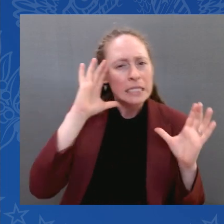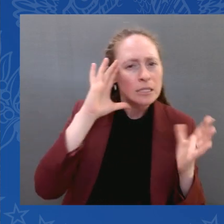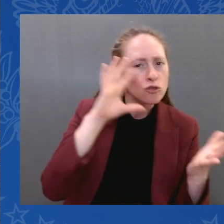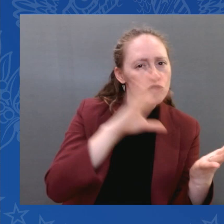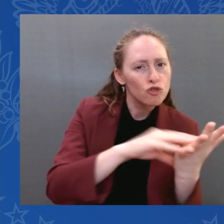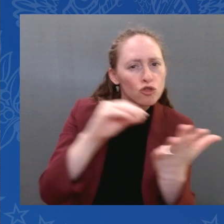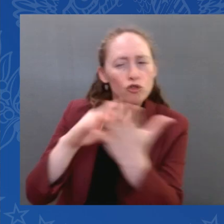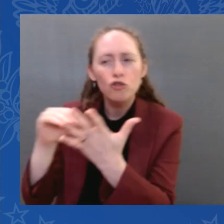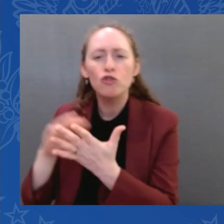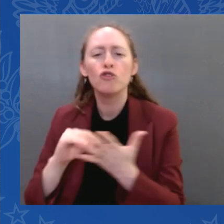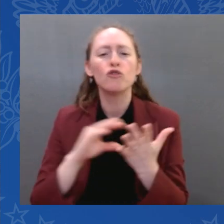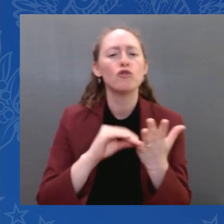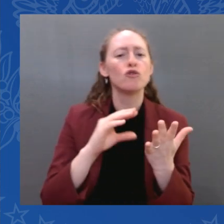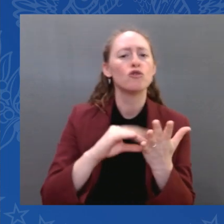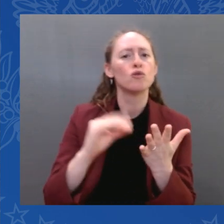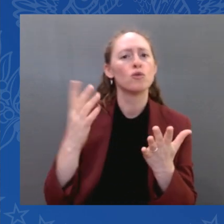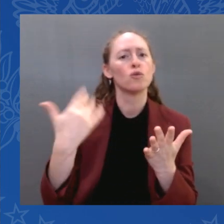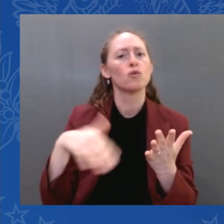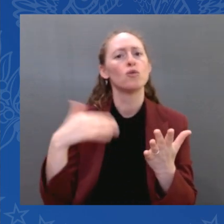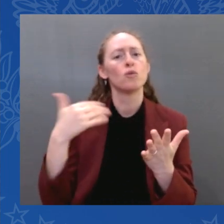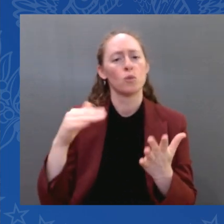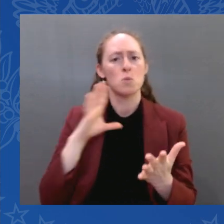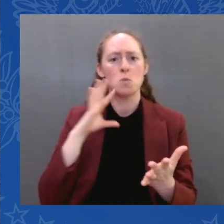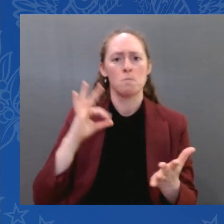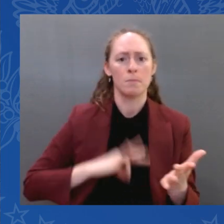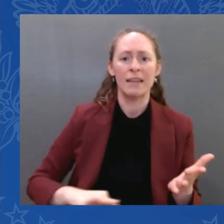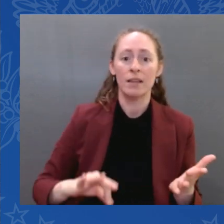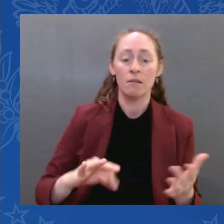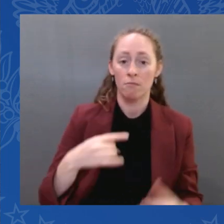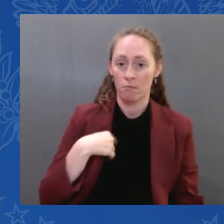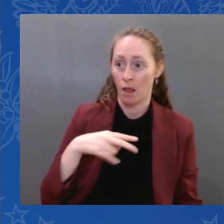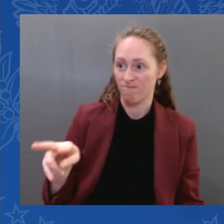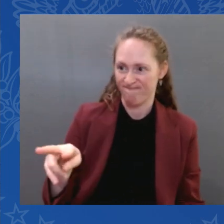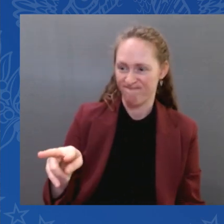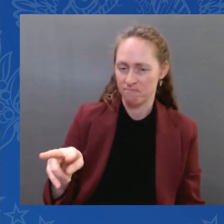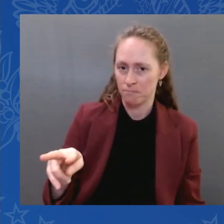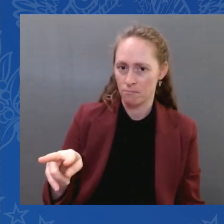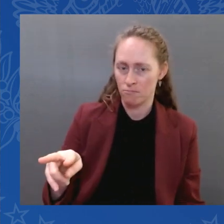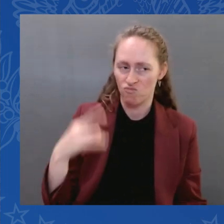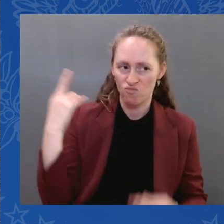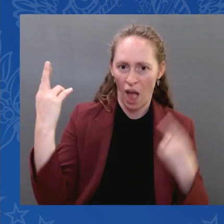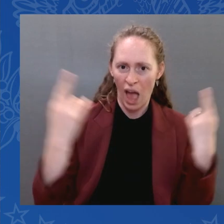spent between a half an hour and an hour. And you got to know people back in those days when we travel,